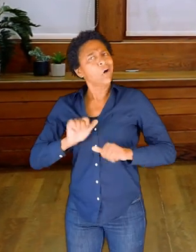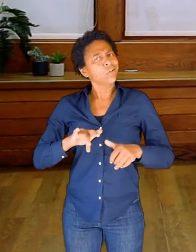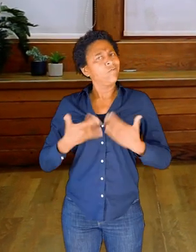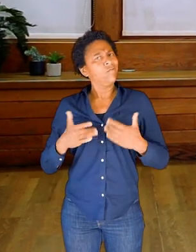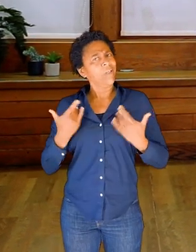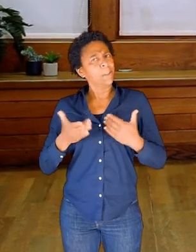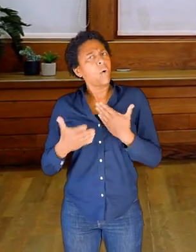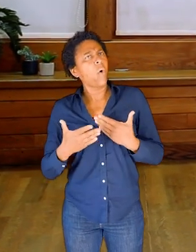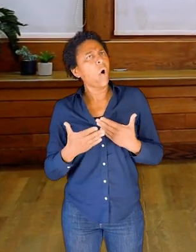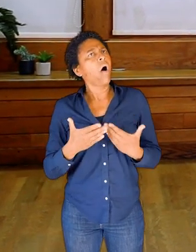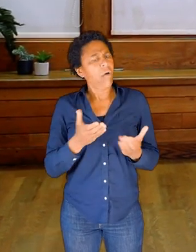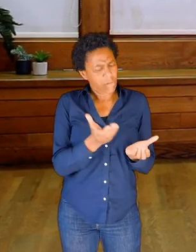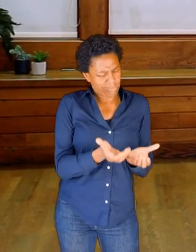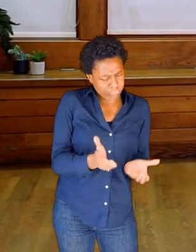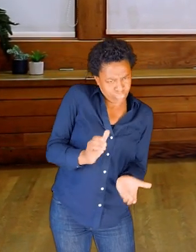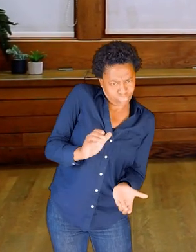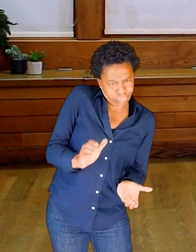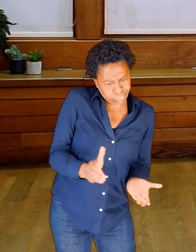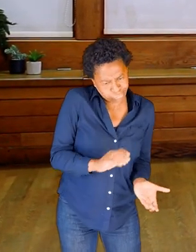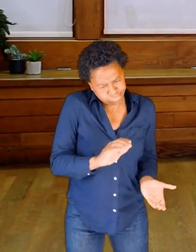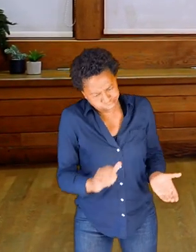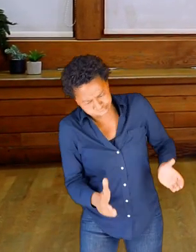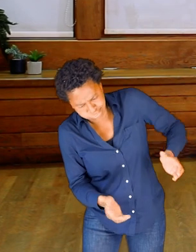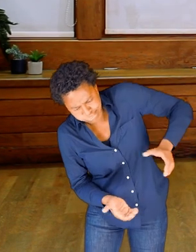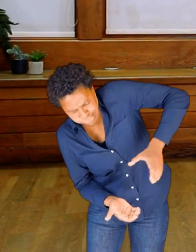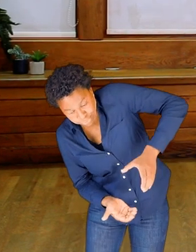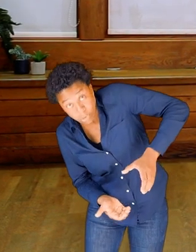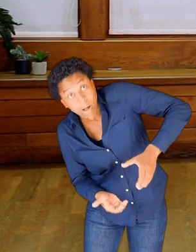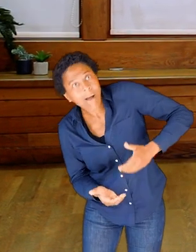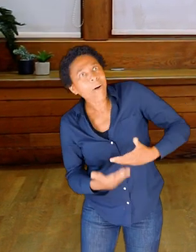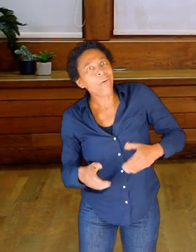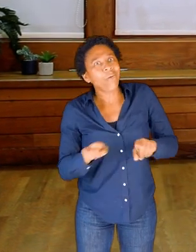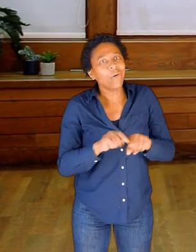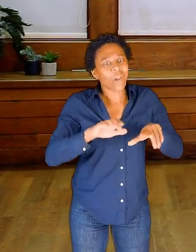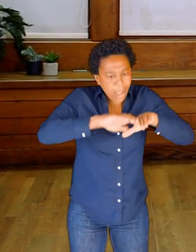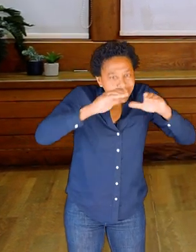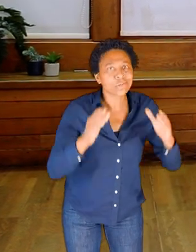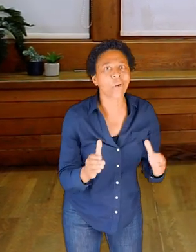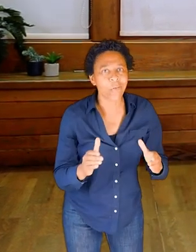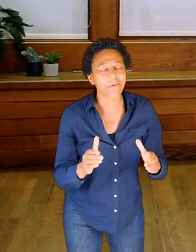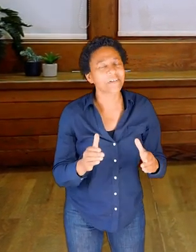So just some few more moments to explore these shapes in relation